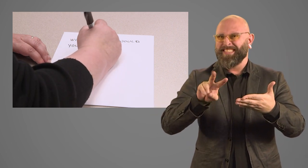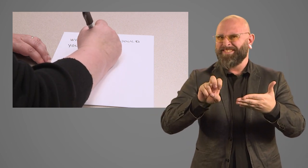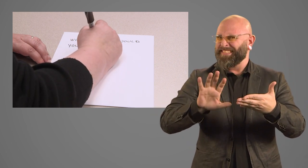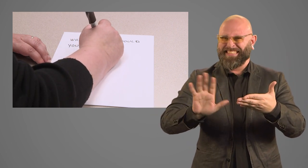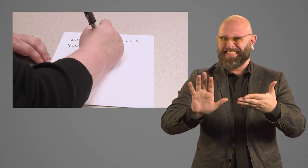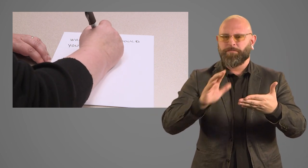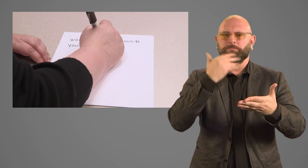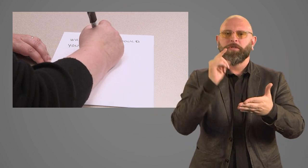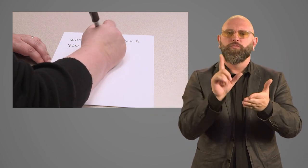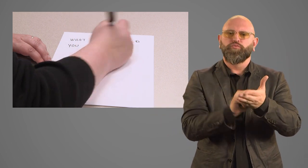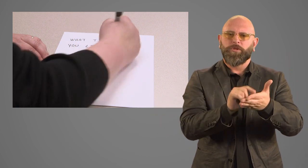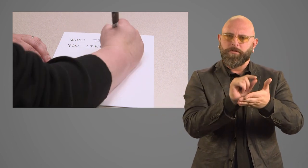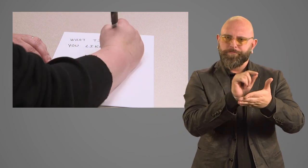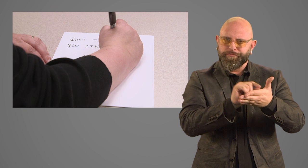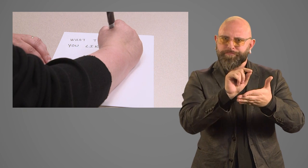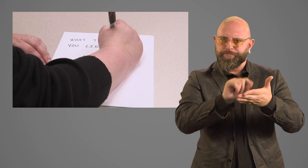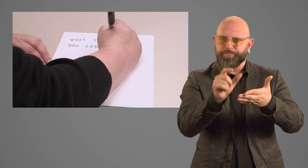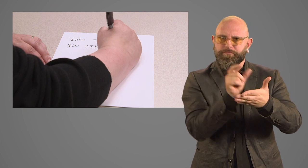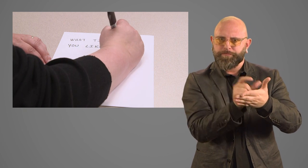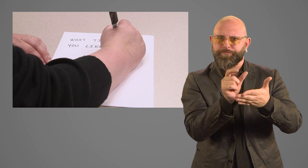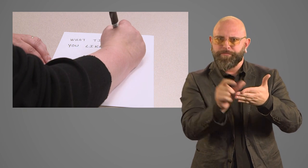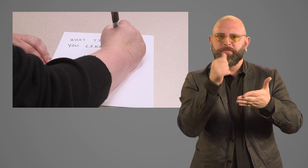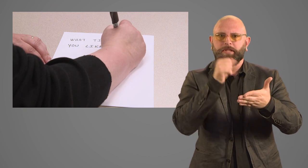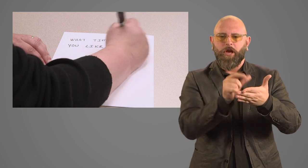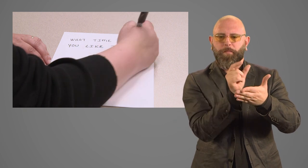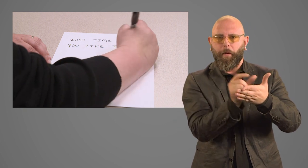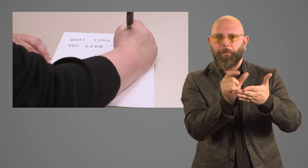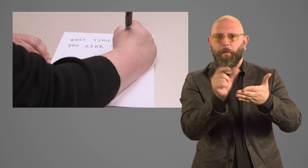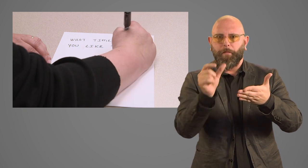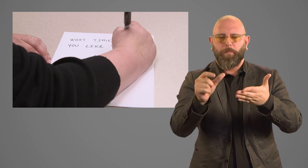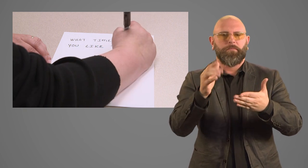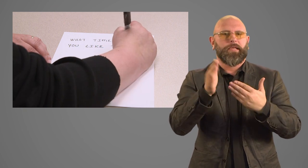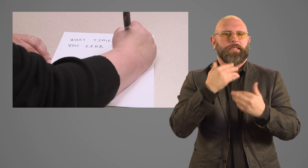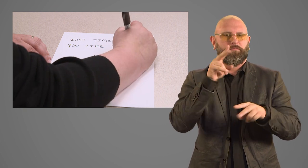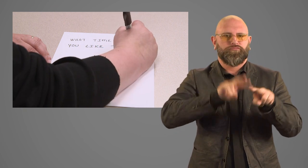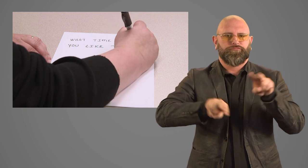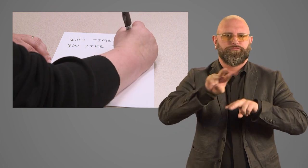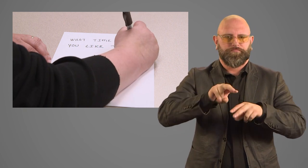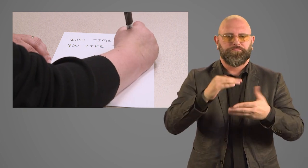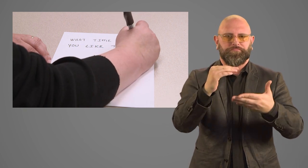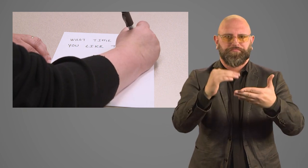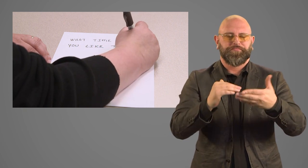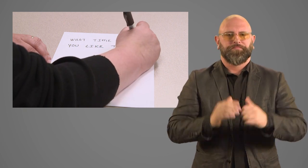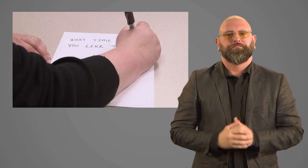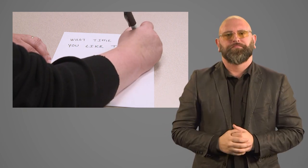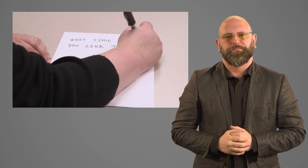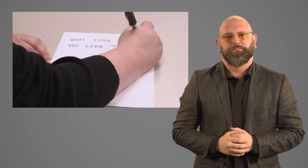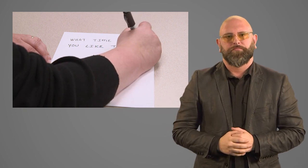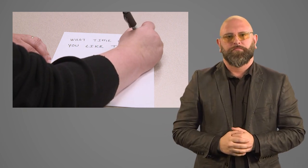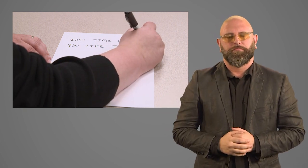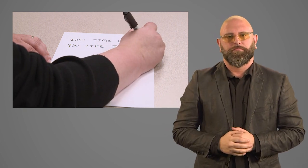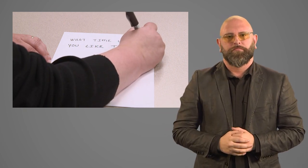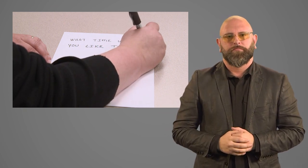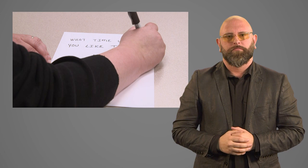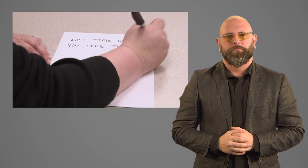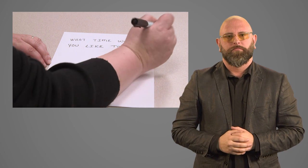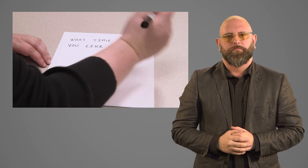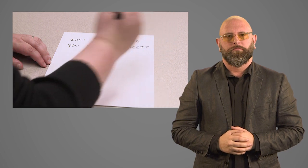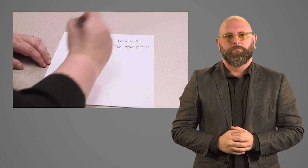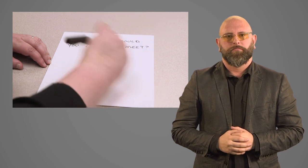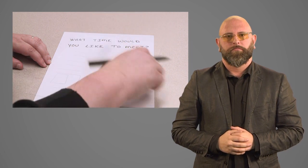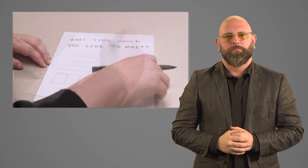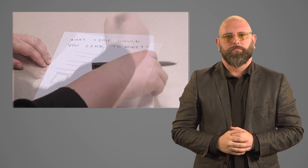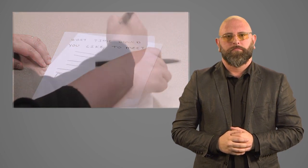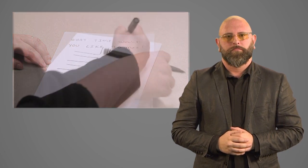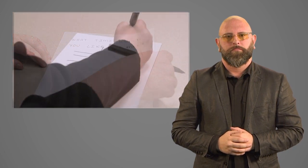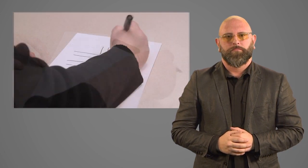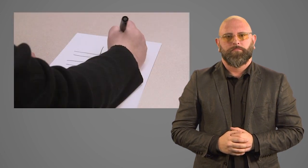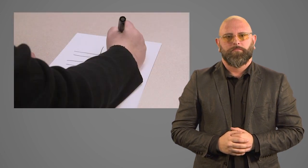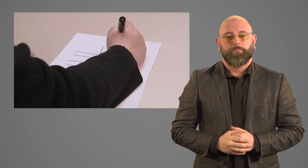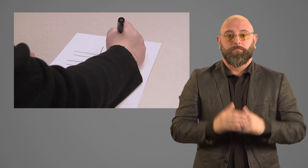Always print your message. Block letters work best.